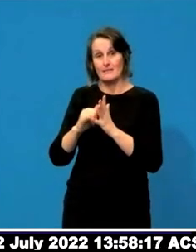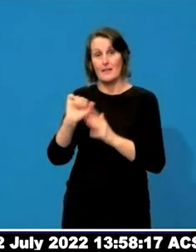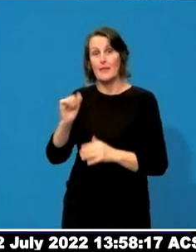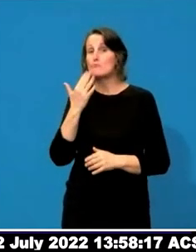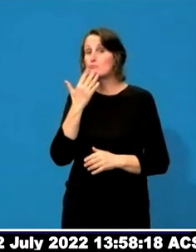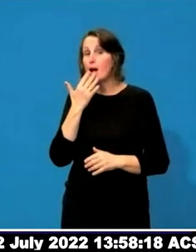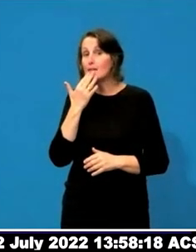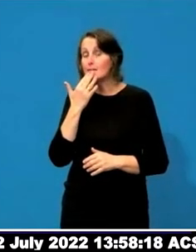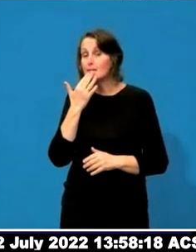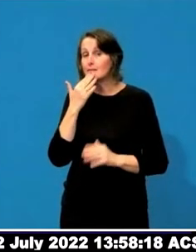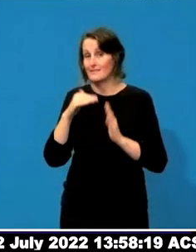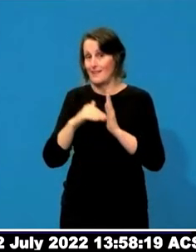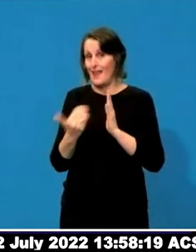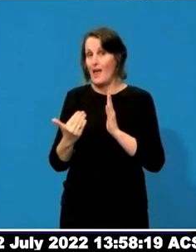is probably one of the barriers.